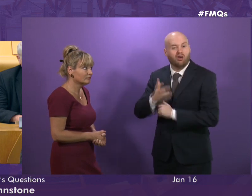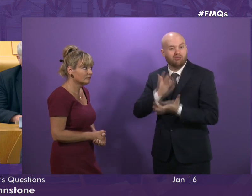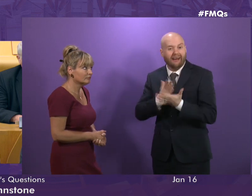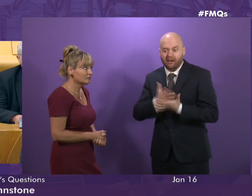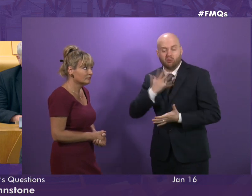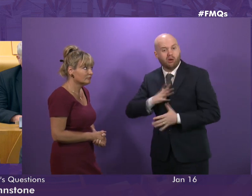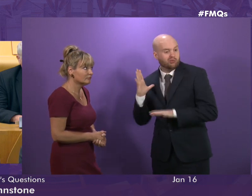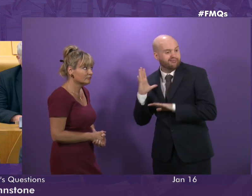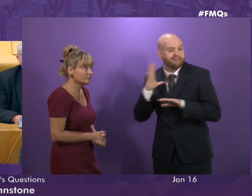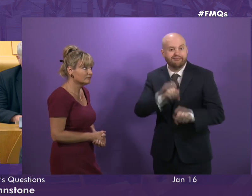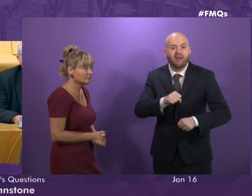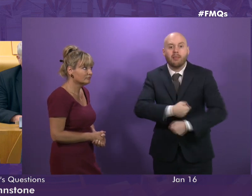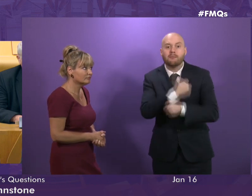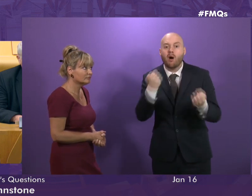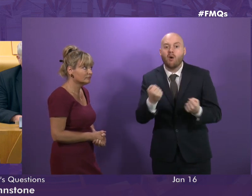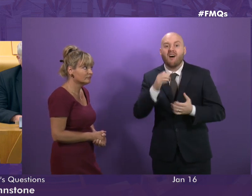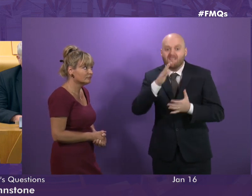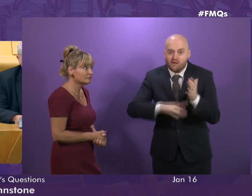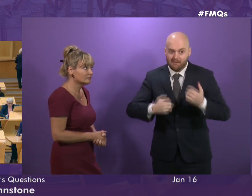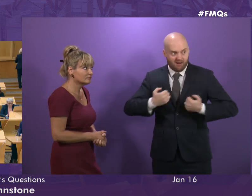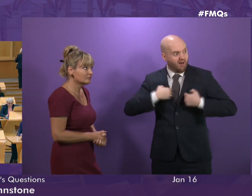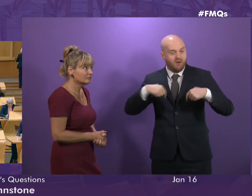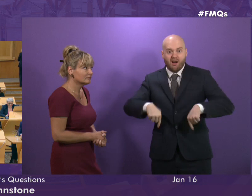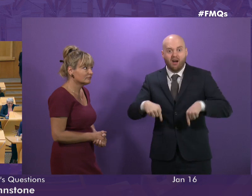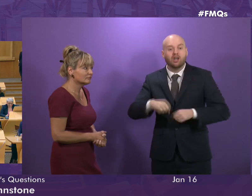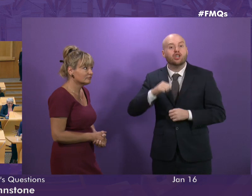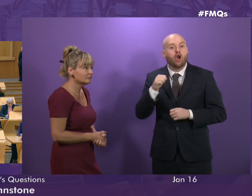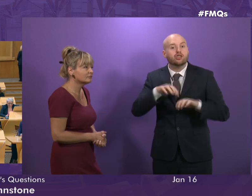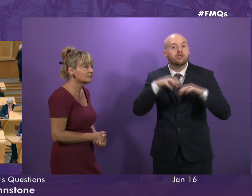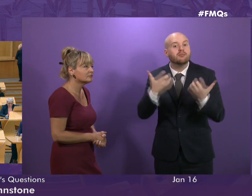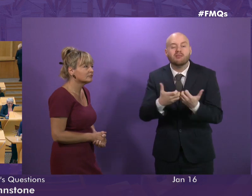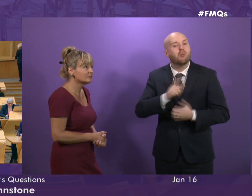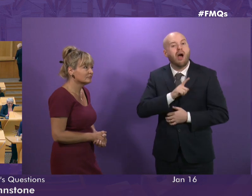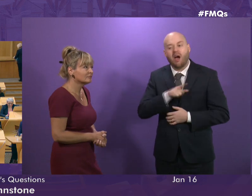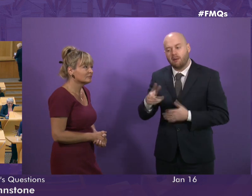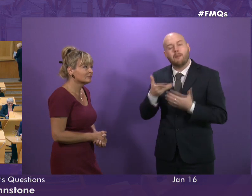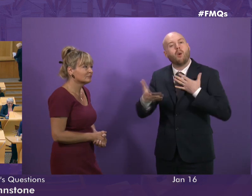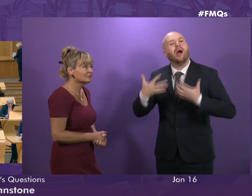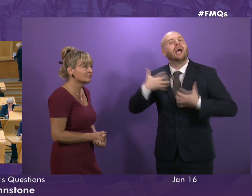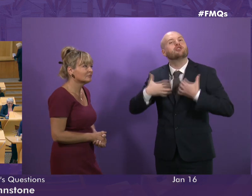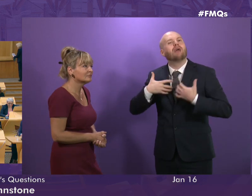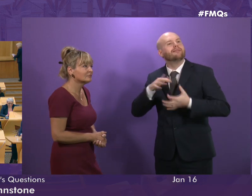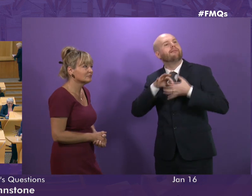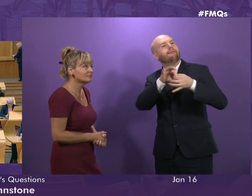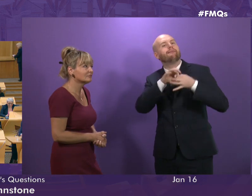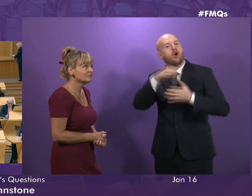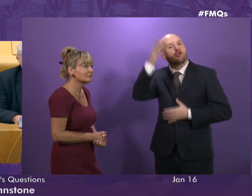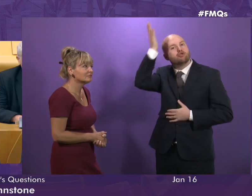all because they are desperate for a Trump trade deal. Those actions are a clear statement